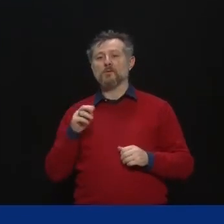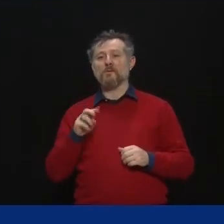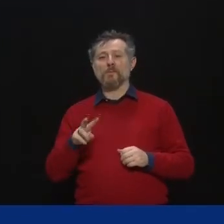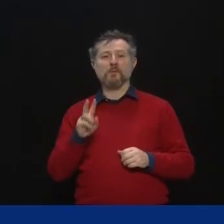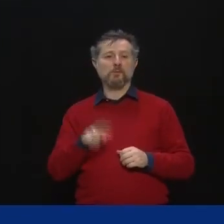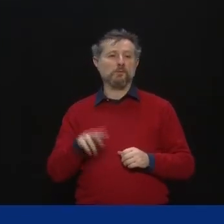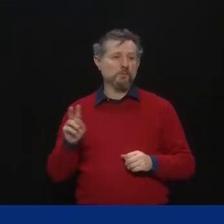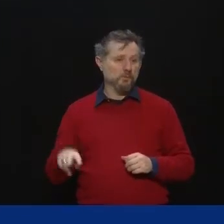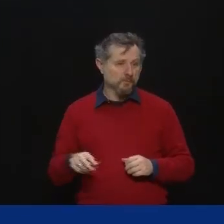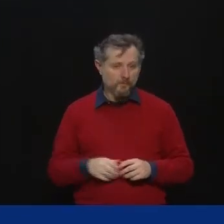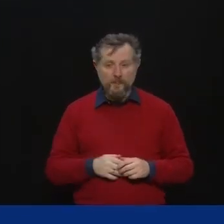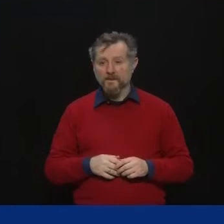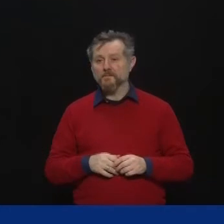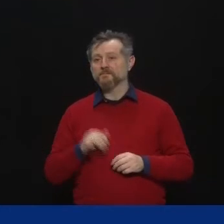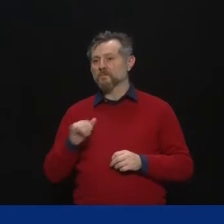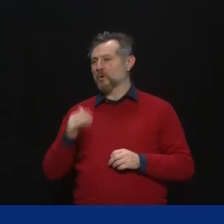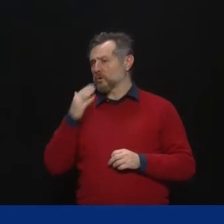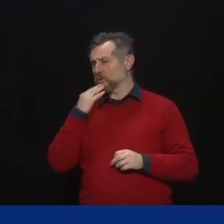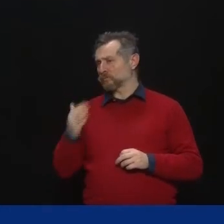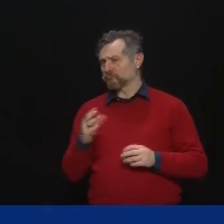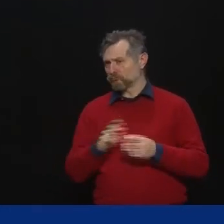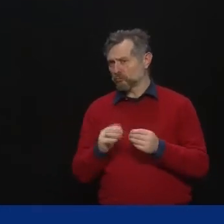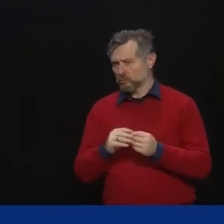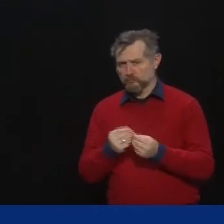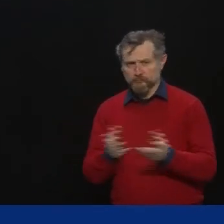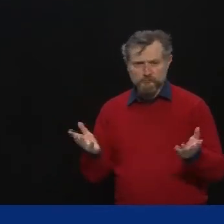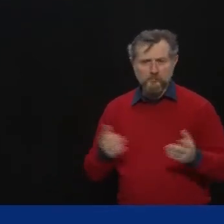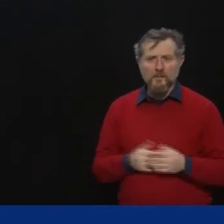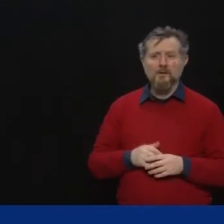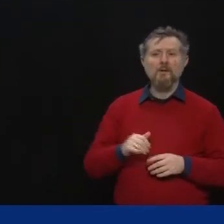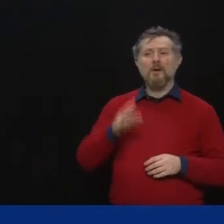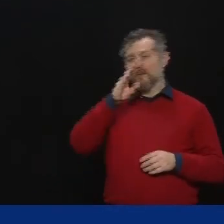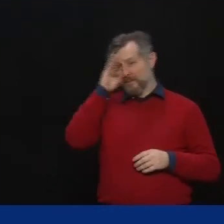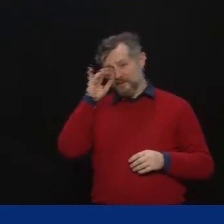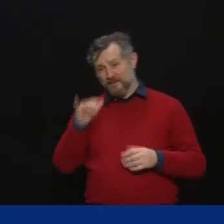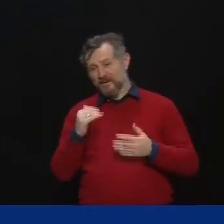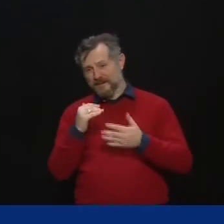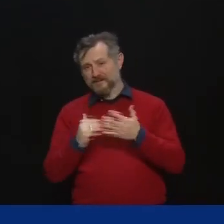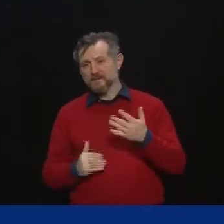EMERGENCY THRESHOLD. YOU SAW THAT WE HAVE MORE BEDS. 159 MORE BEDS THAN WE HAD